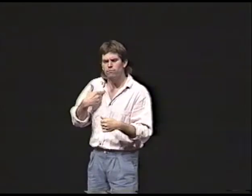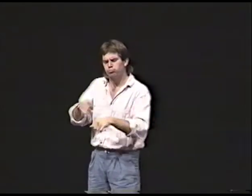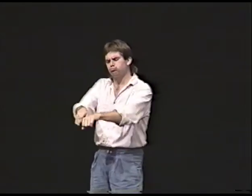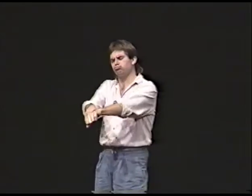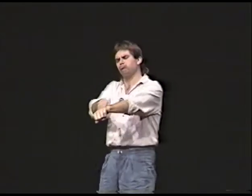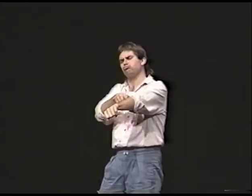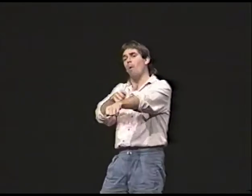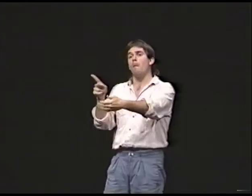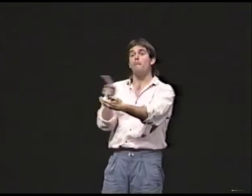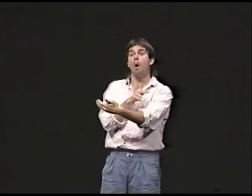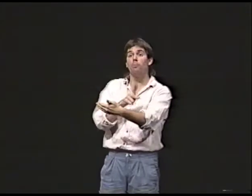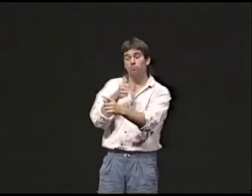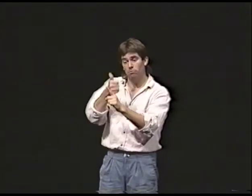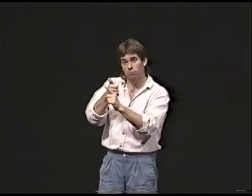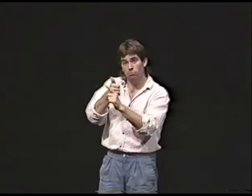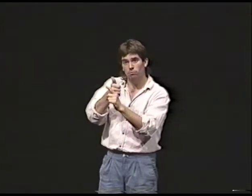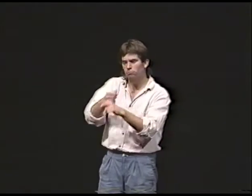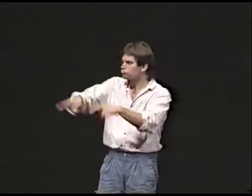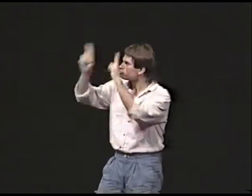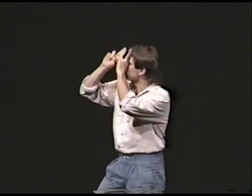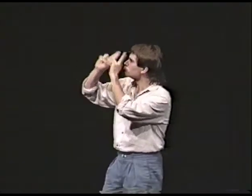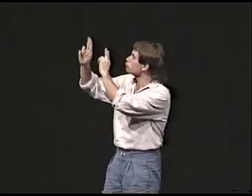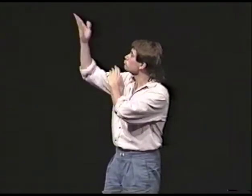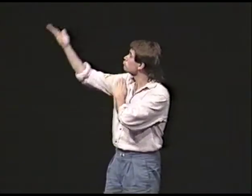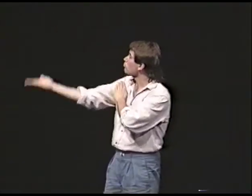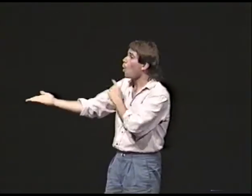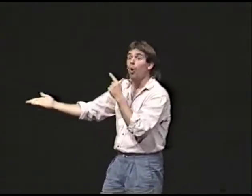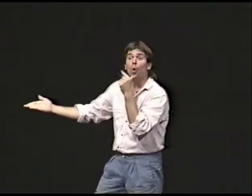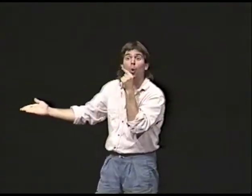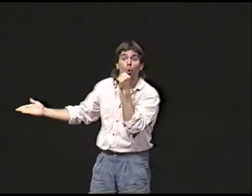has been. This is kind of a long poem.